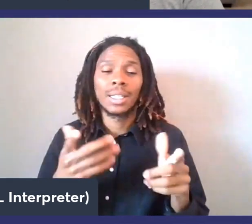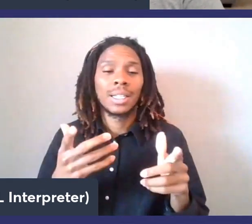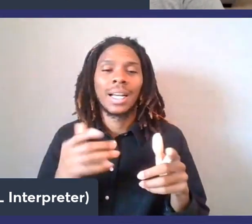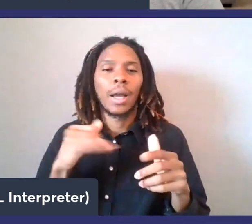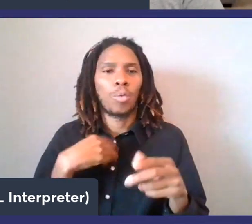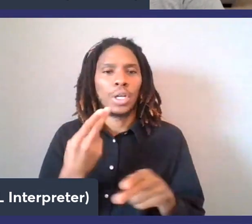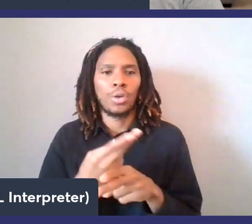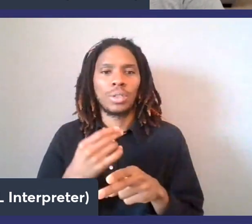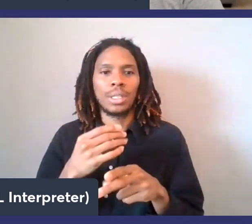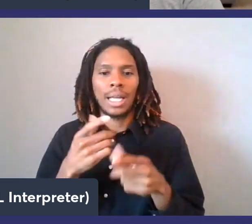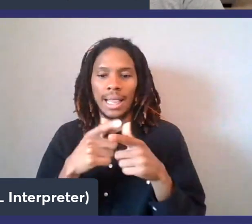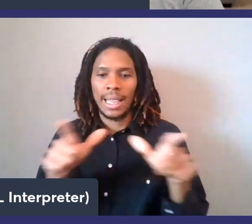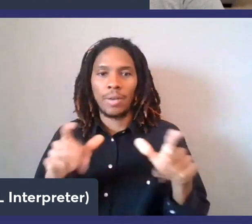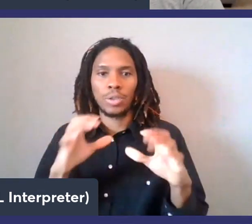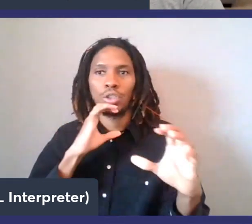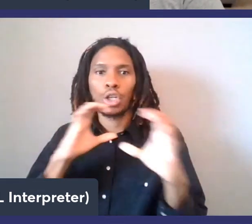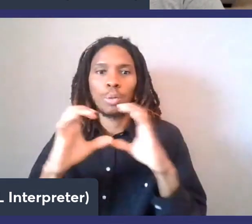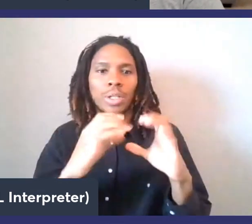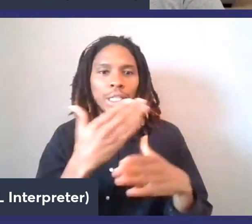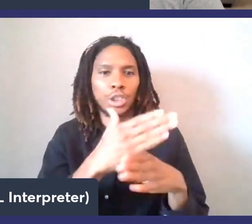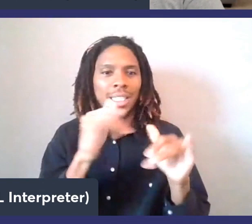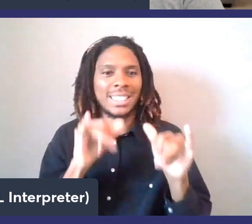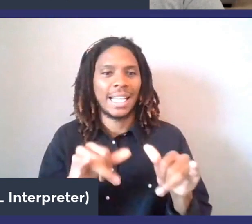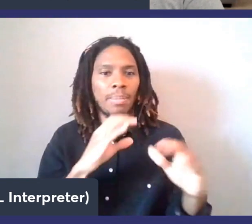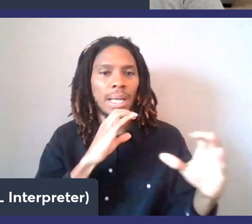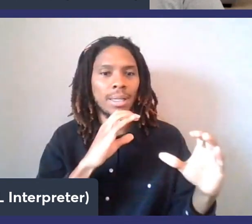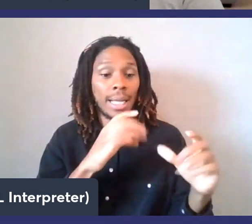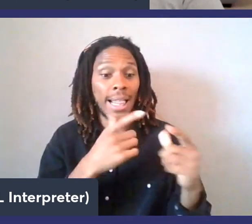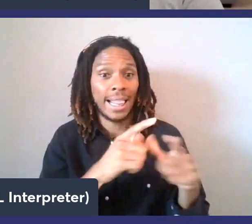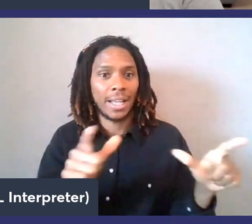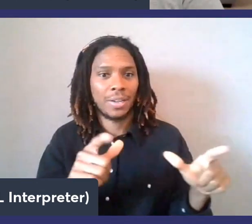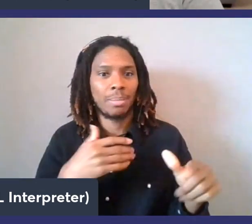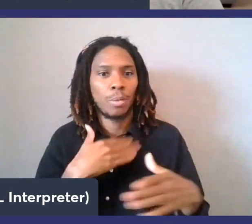within the group that shares the same language, but we are actually sharing ideas,